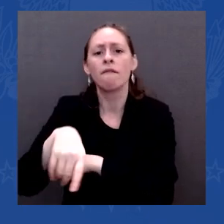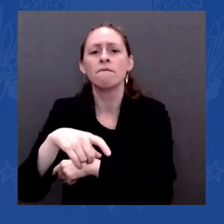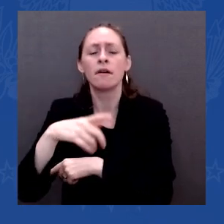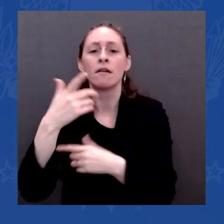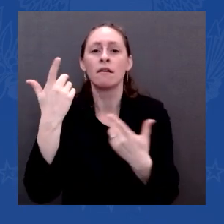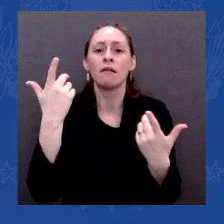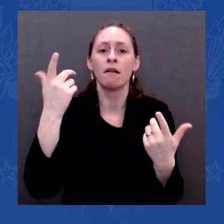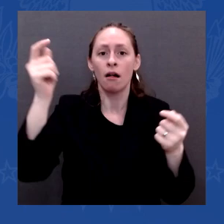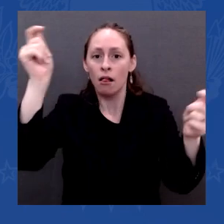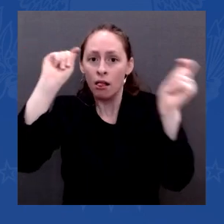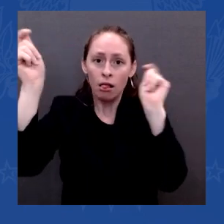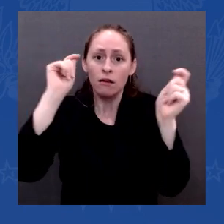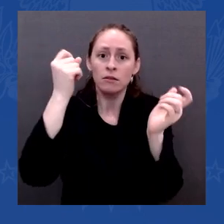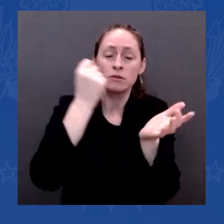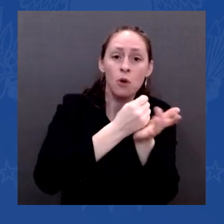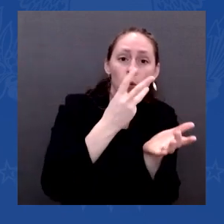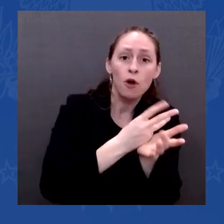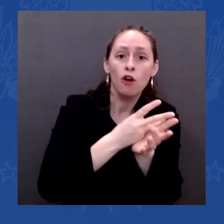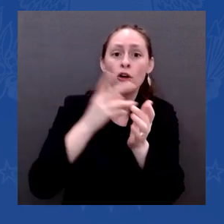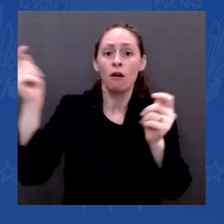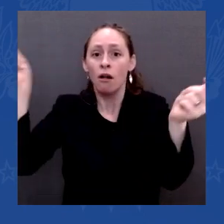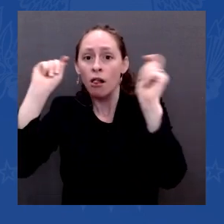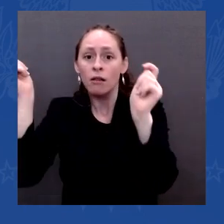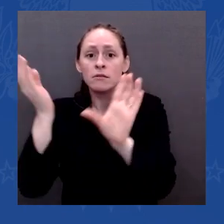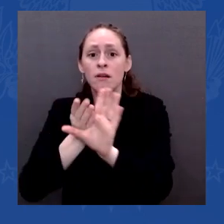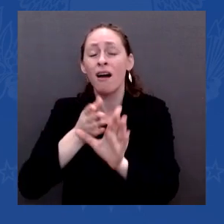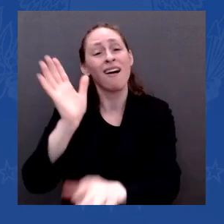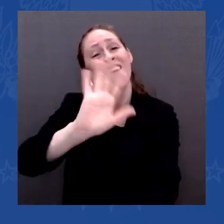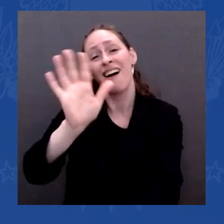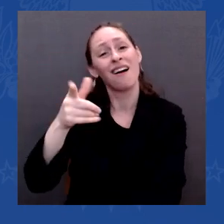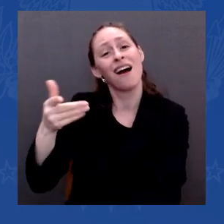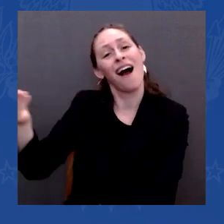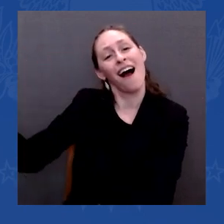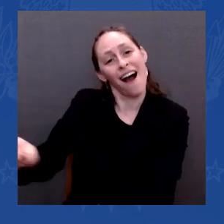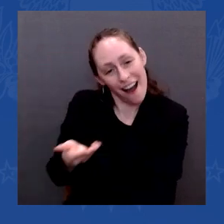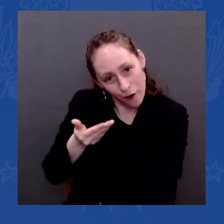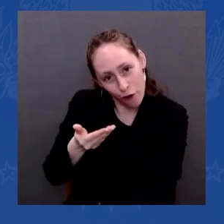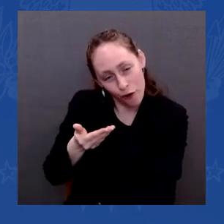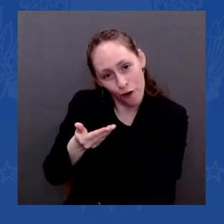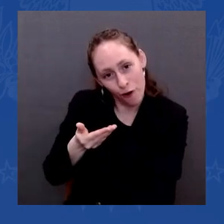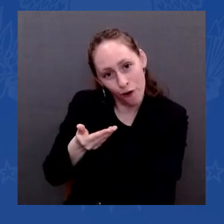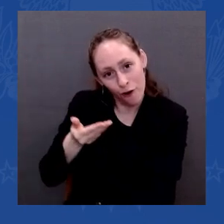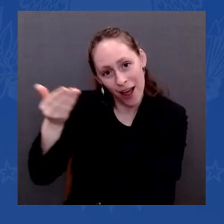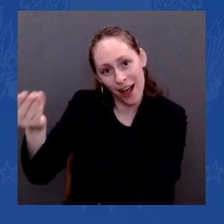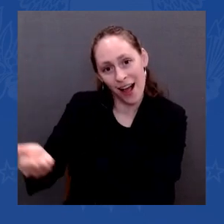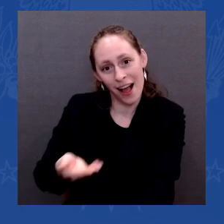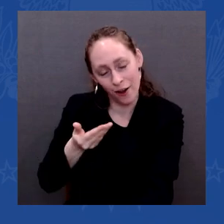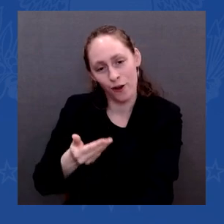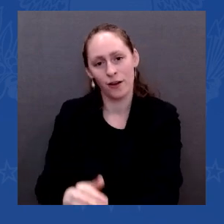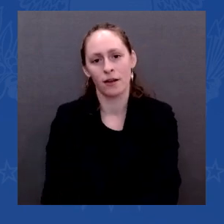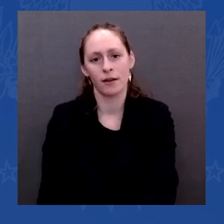So they can hire more social workers -- folks trained in mental health -- so they can partner with trusted community leaders,